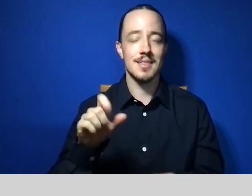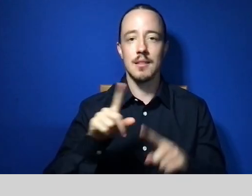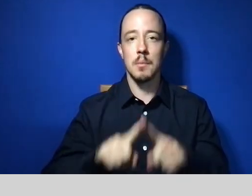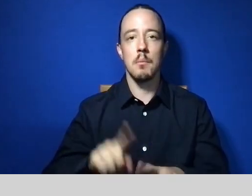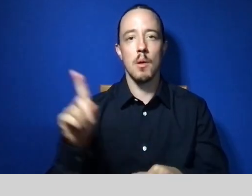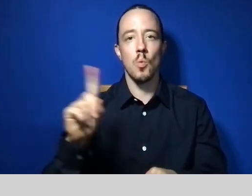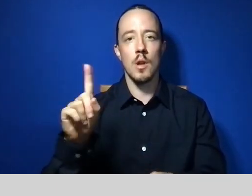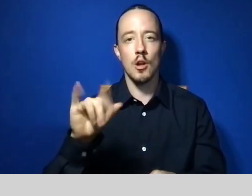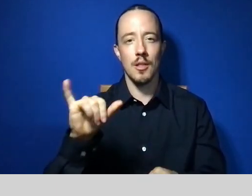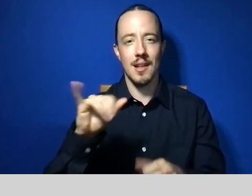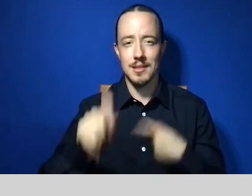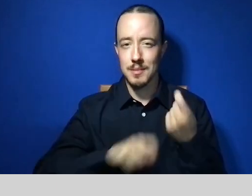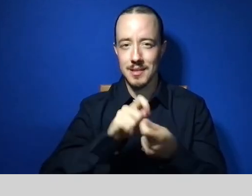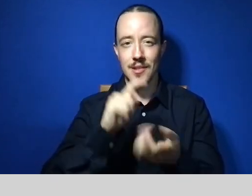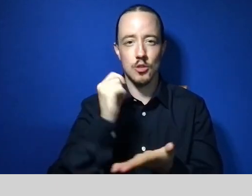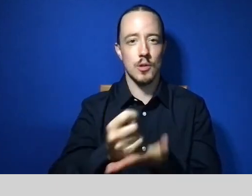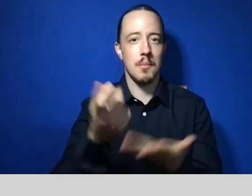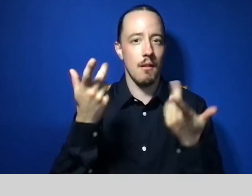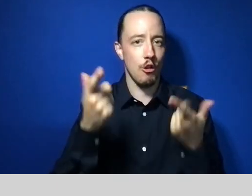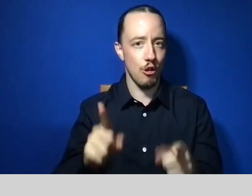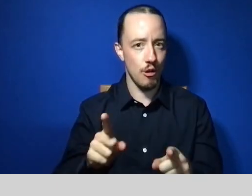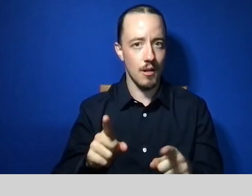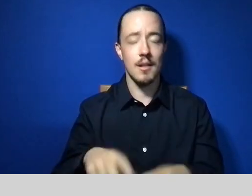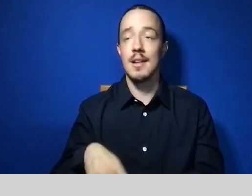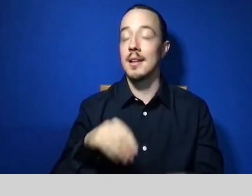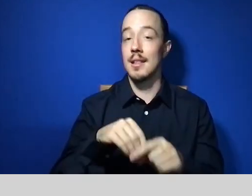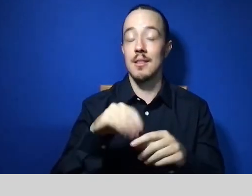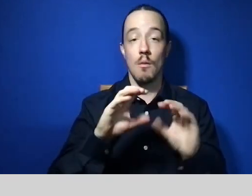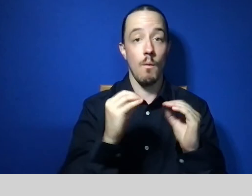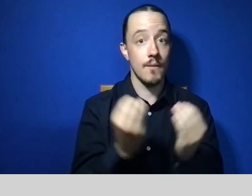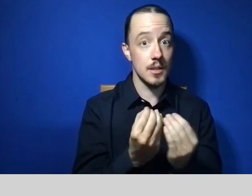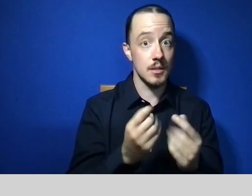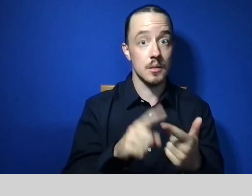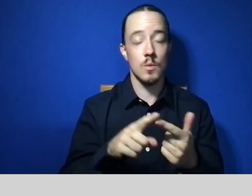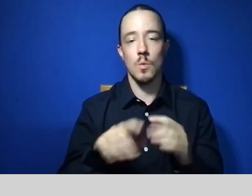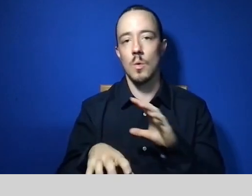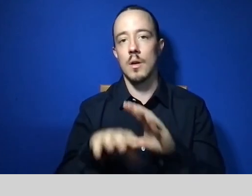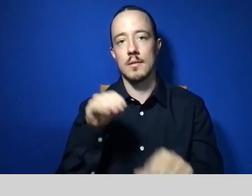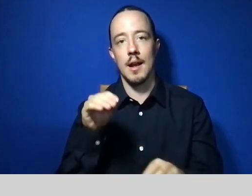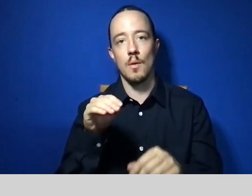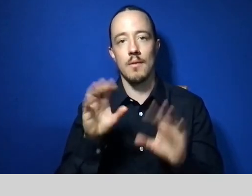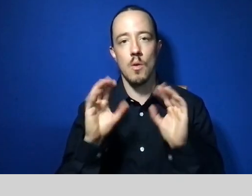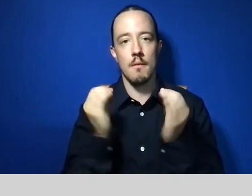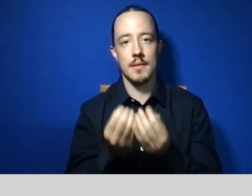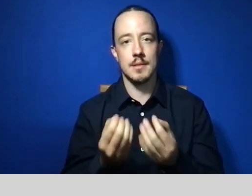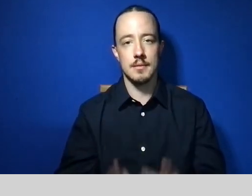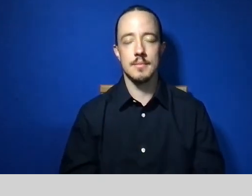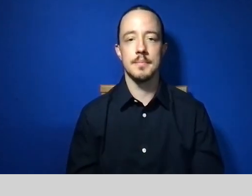where that particular treatment occurred. So whether it occurred in an office setting or an outpatient setting.